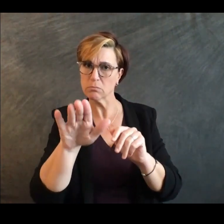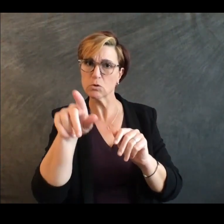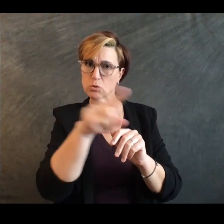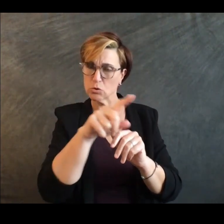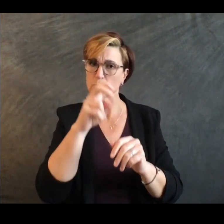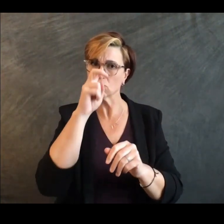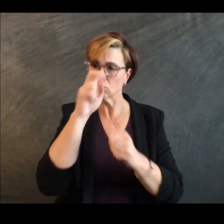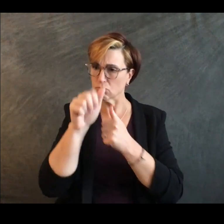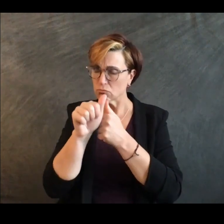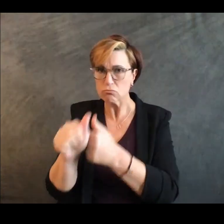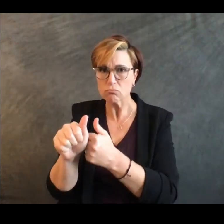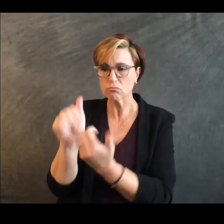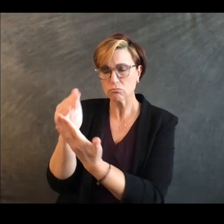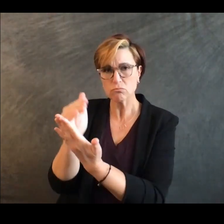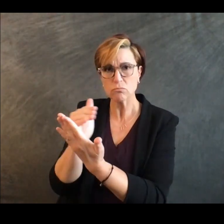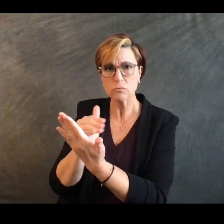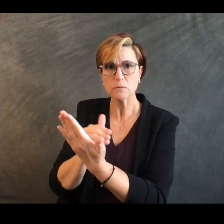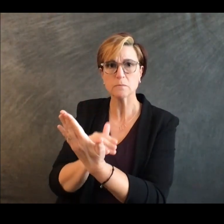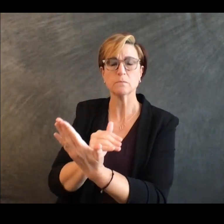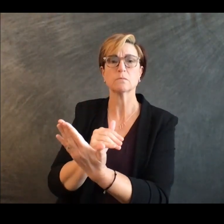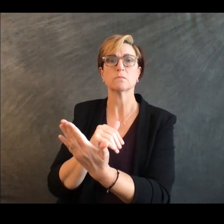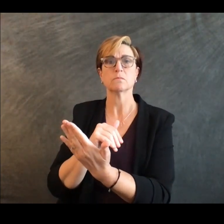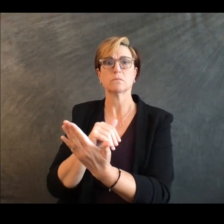more and more people are thinking about nobody ever heard of it two months ago